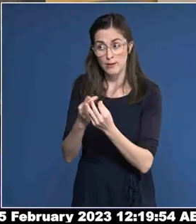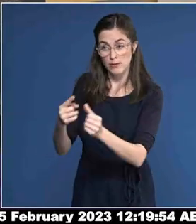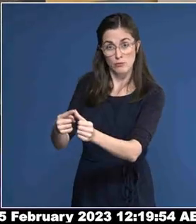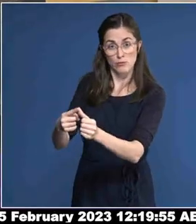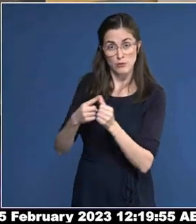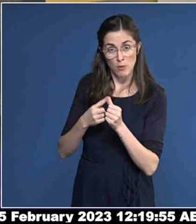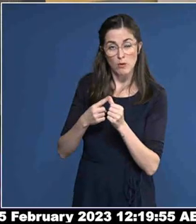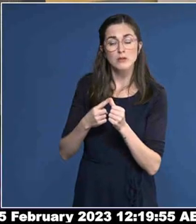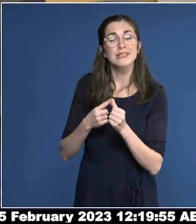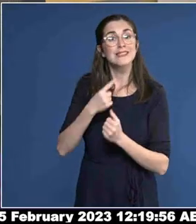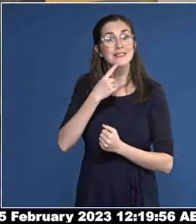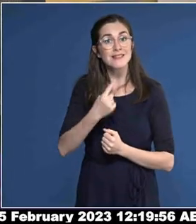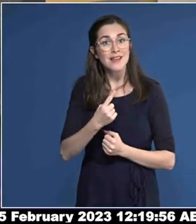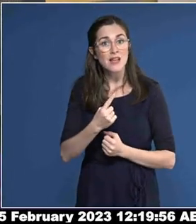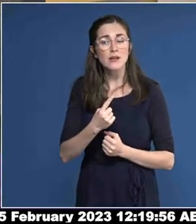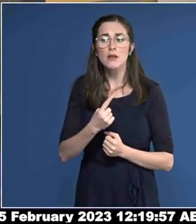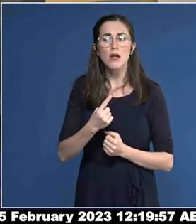was not to address the substance.